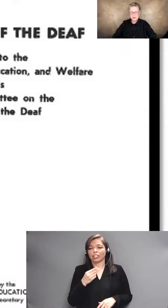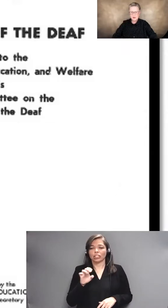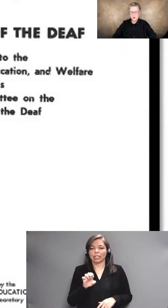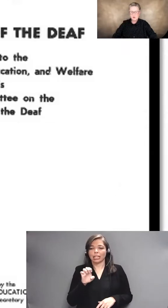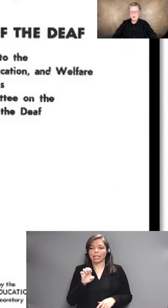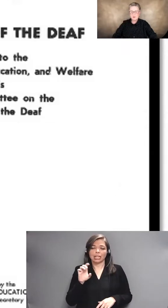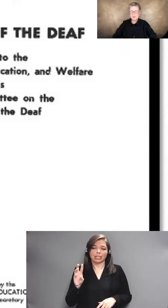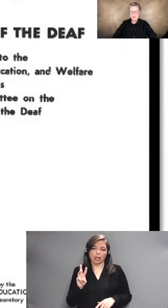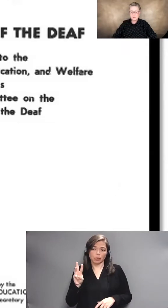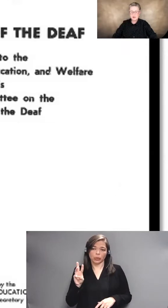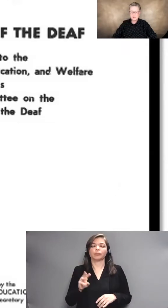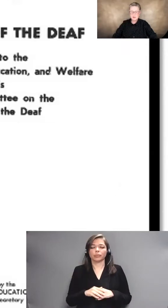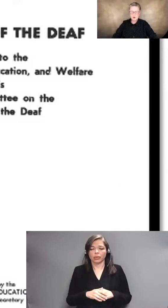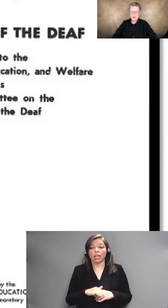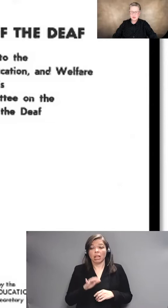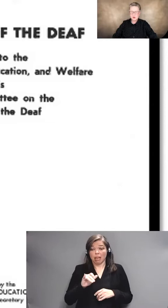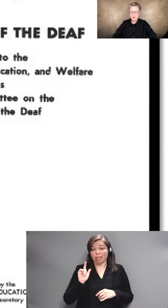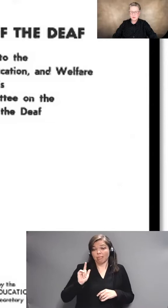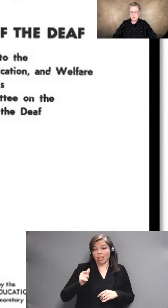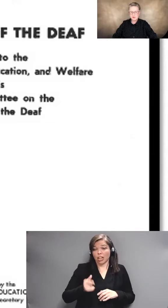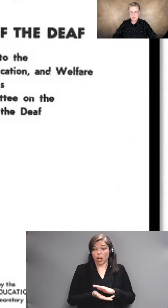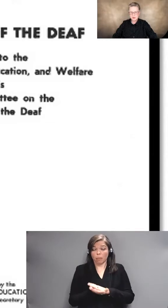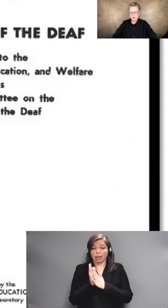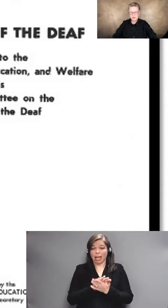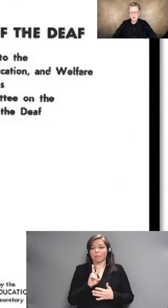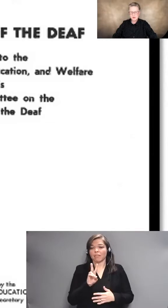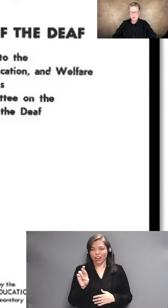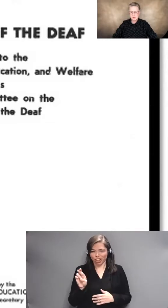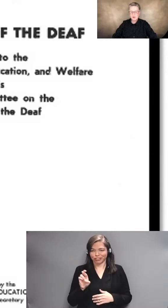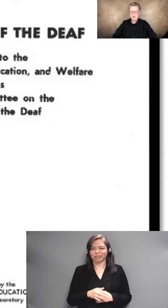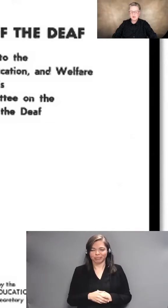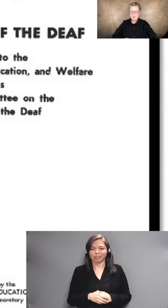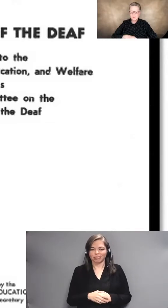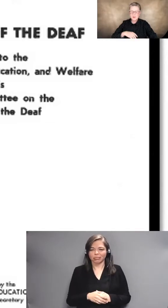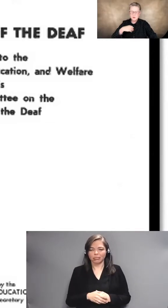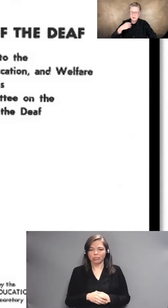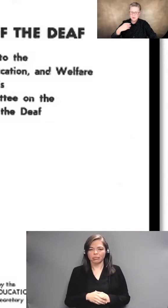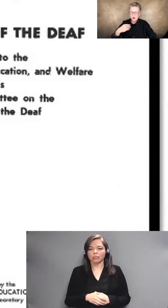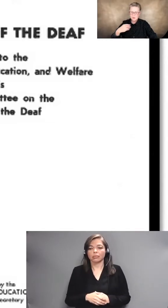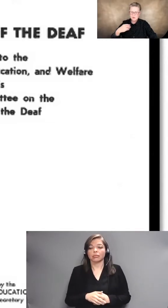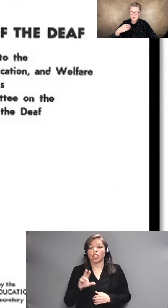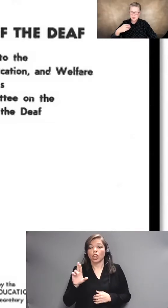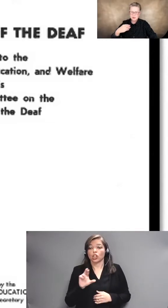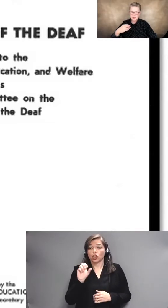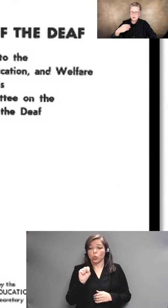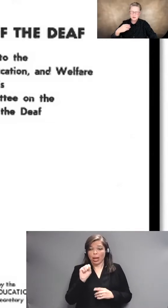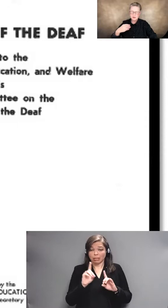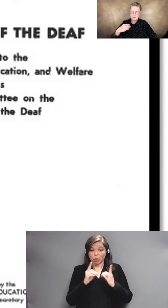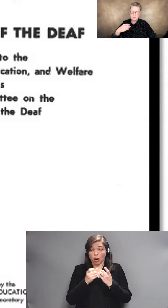and welfare, which later became vocational rehabilitation but the U.S. Department of Education